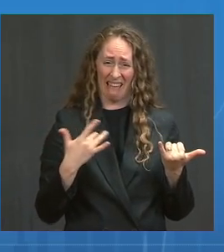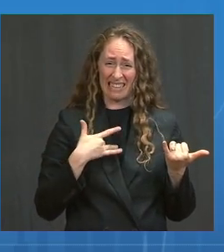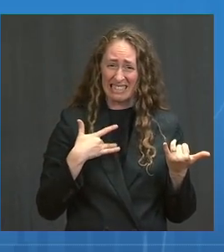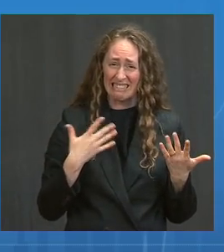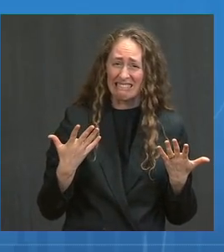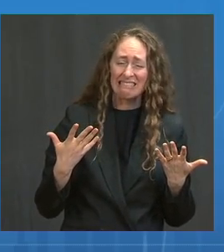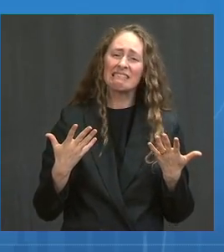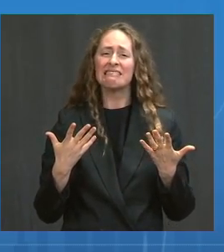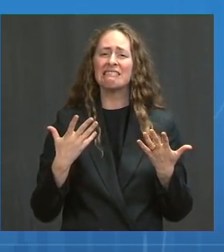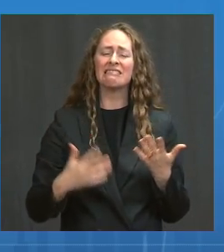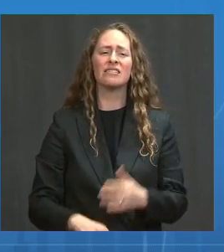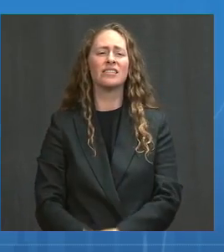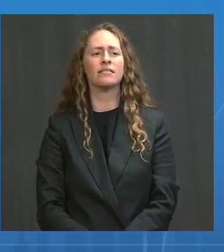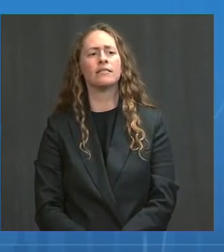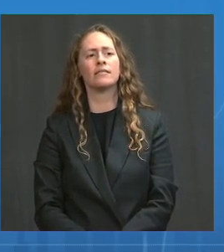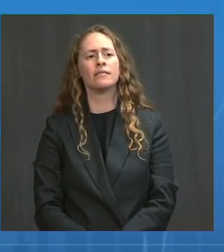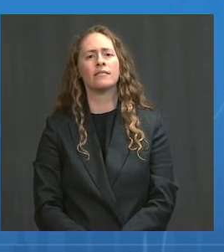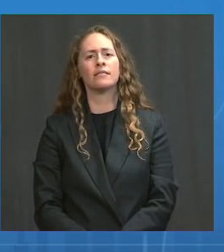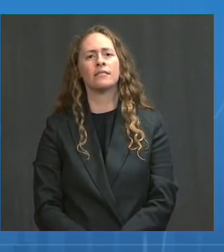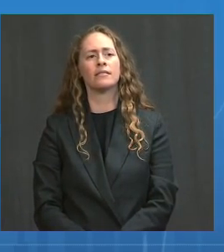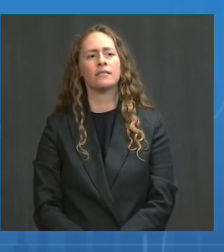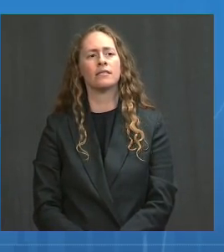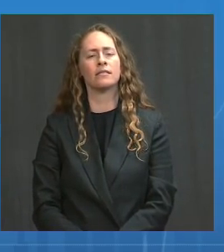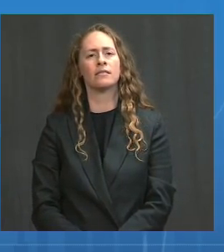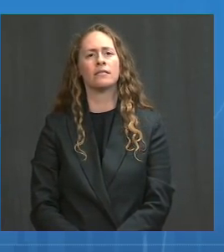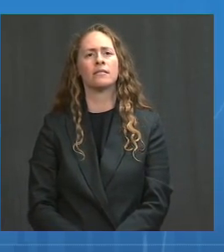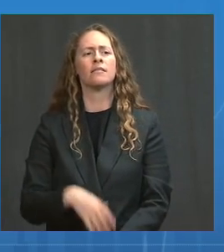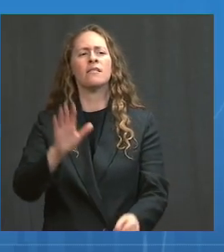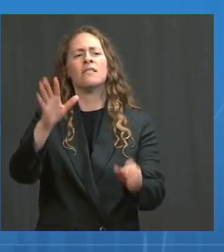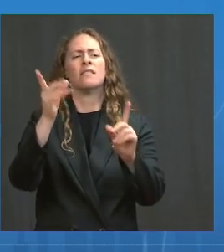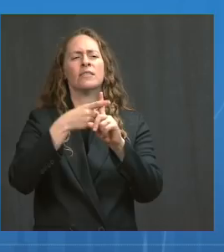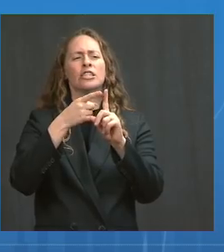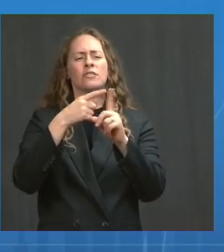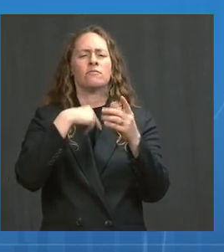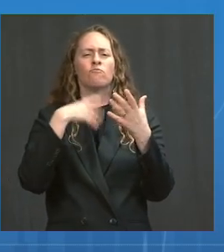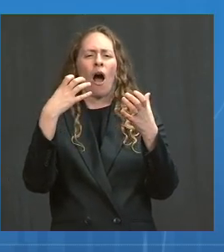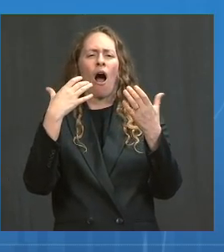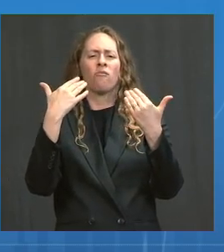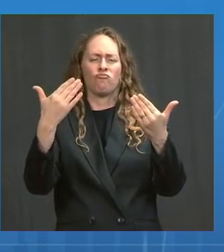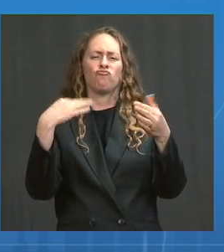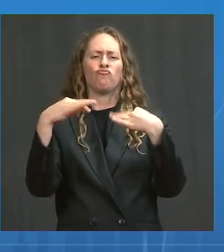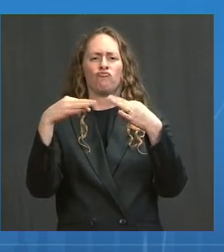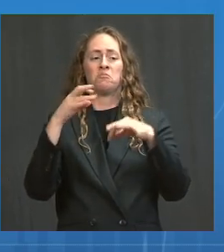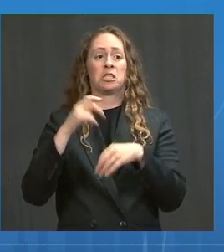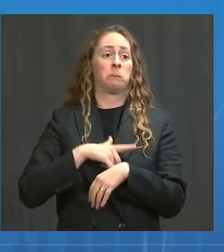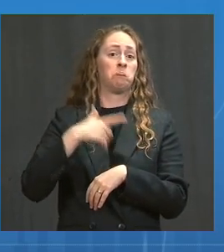Mr. Zients: Let me go first there. And then, Dr. Fauci and Dr. Walensky, please chime in.